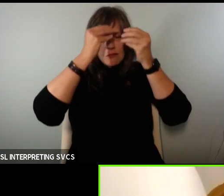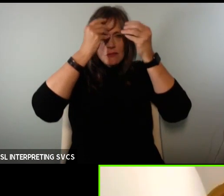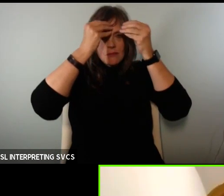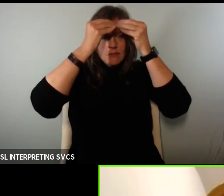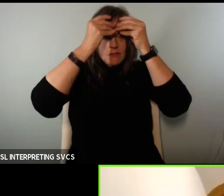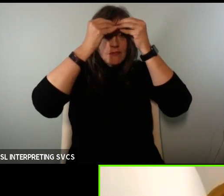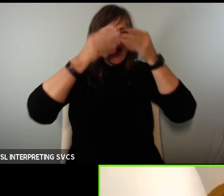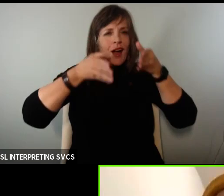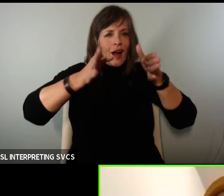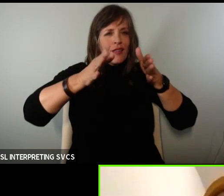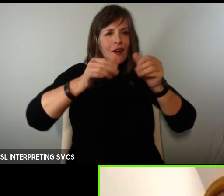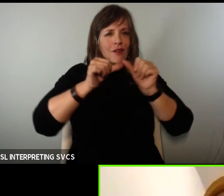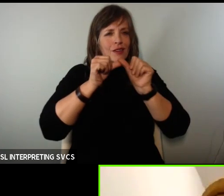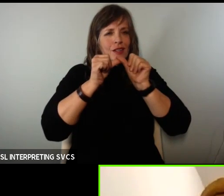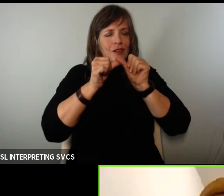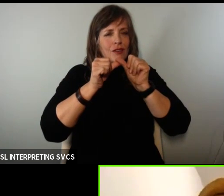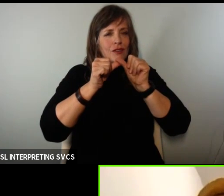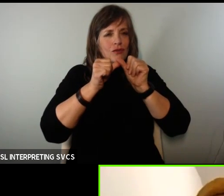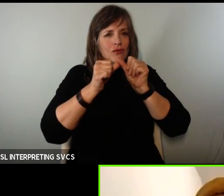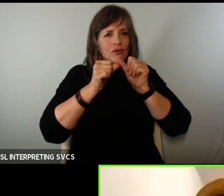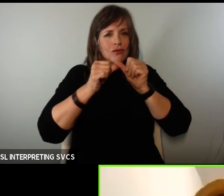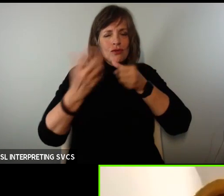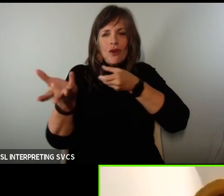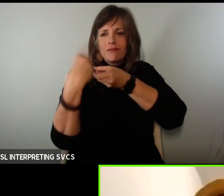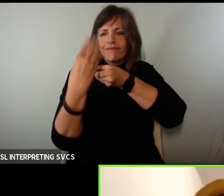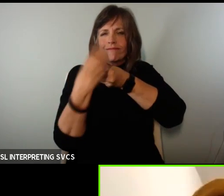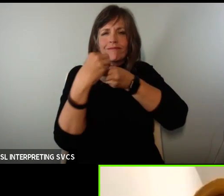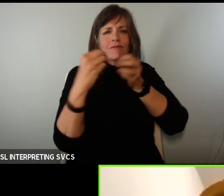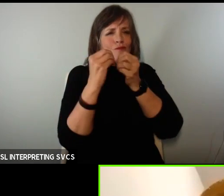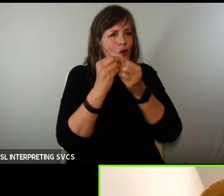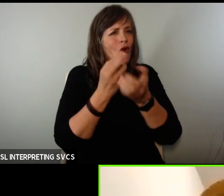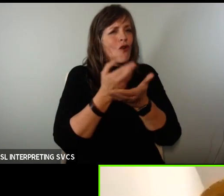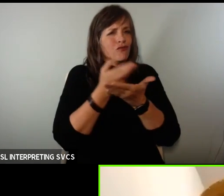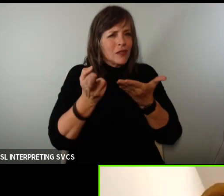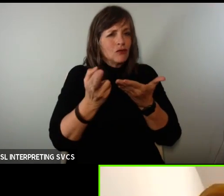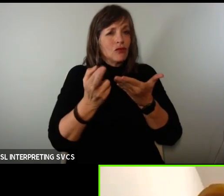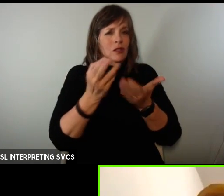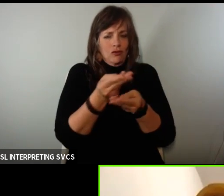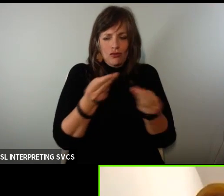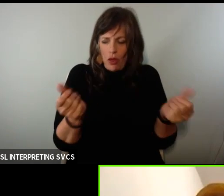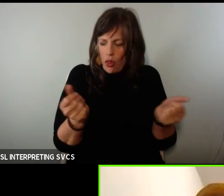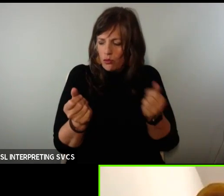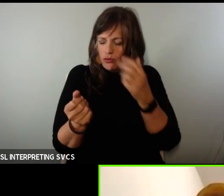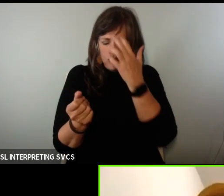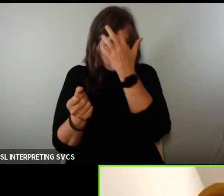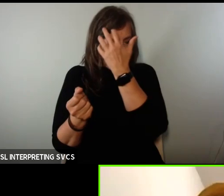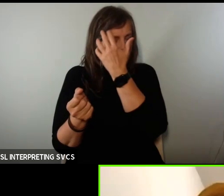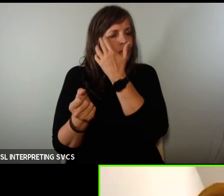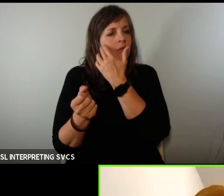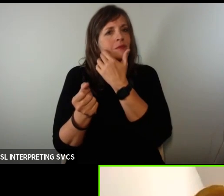to be filled with more great resources, solutions. Yes.